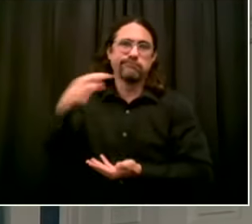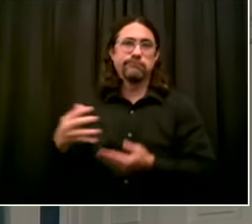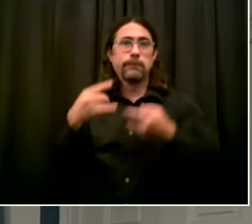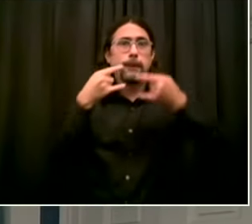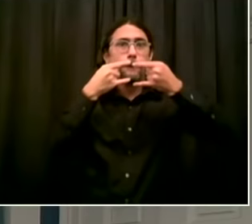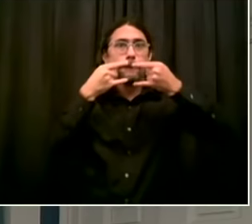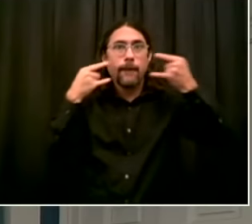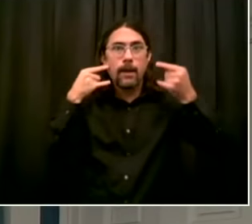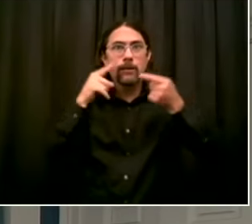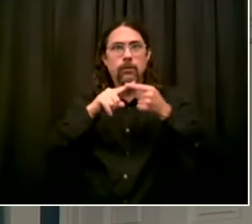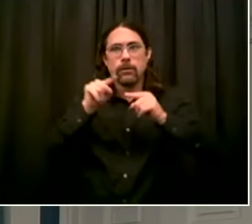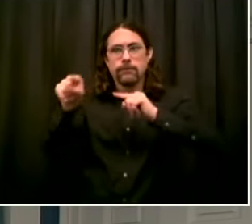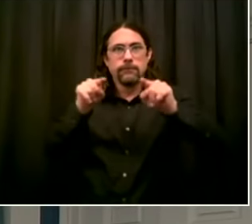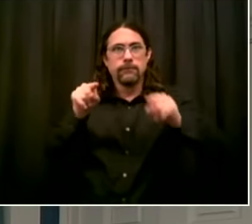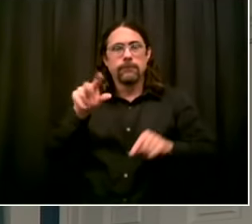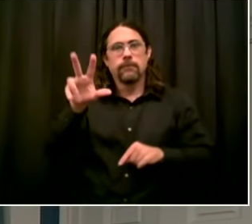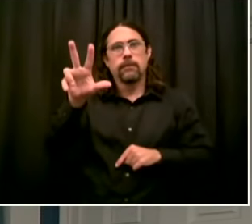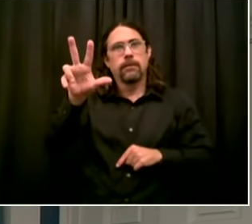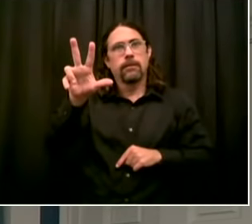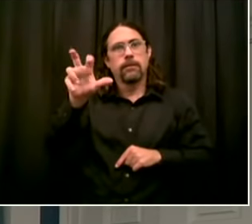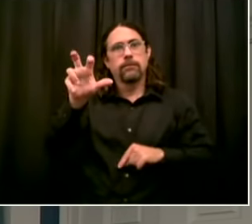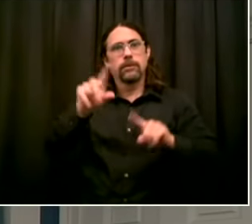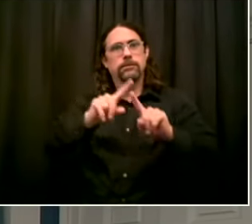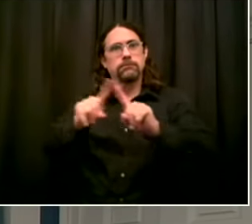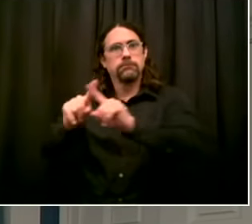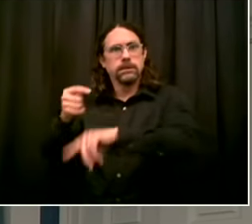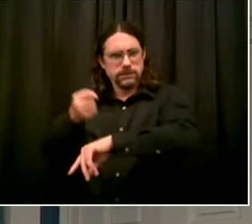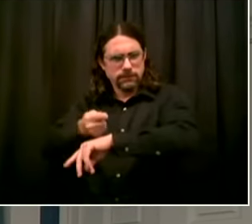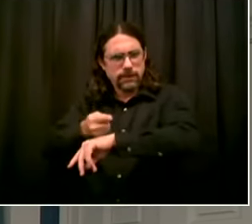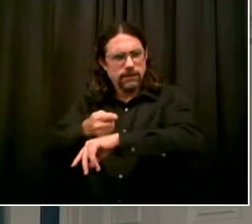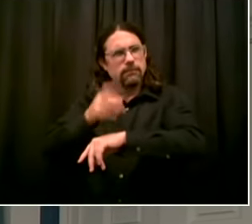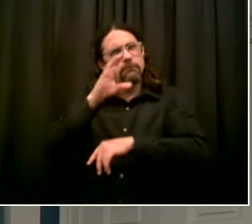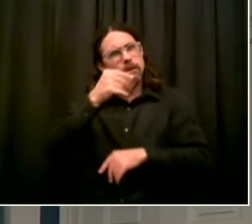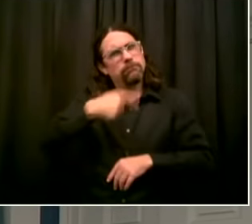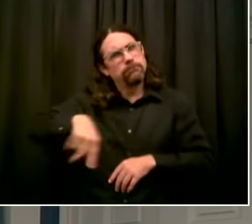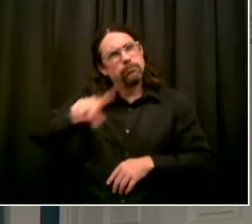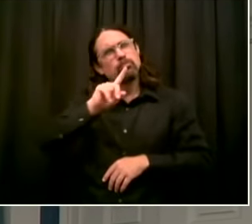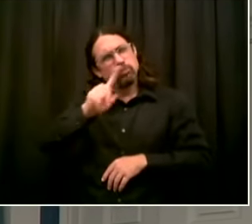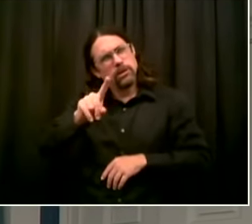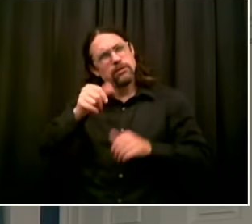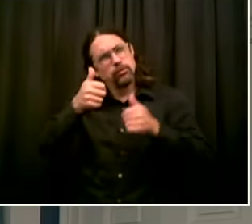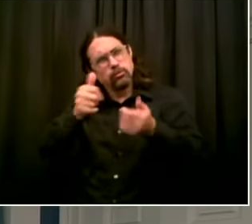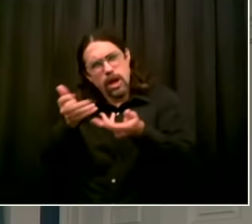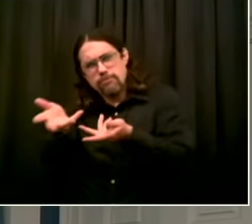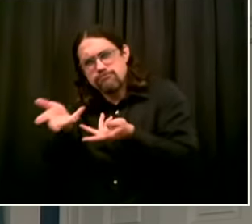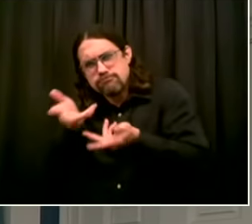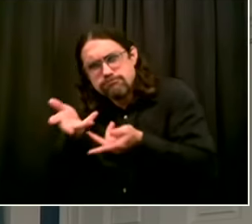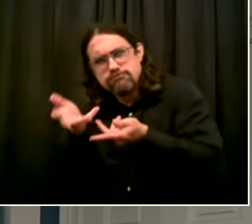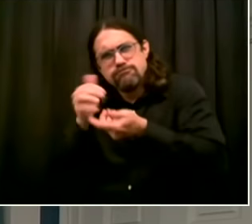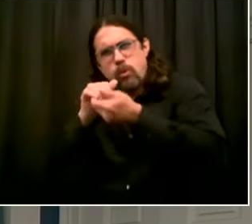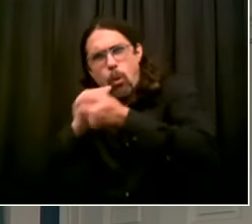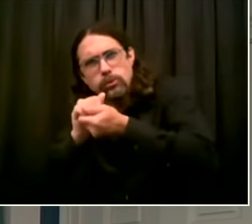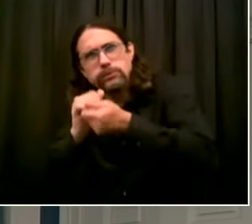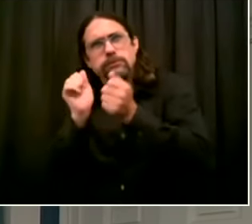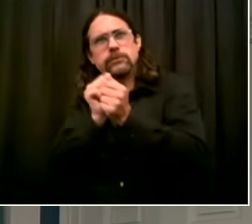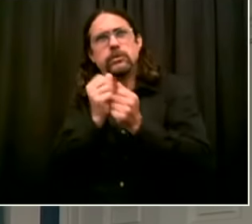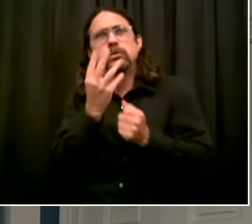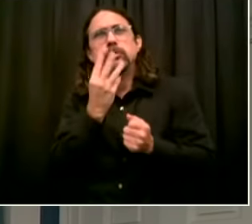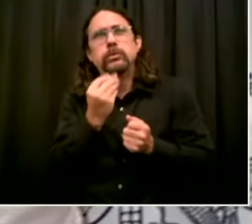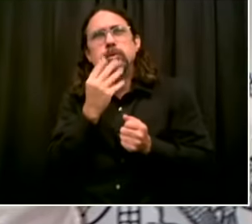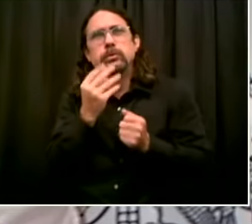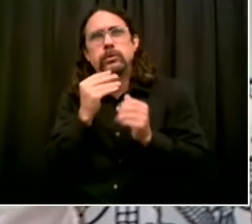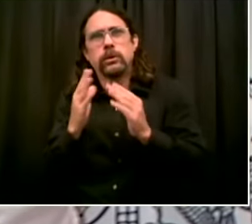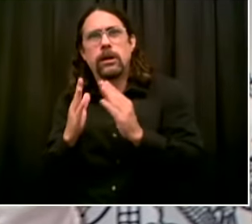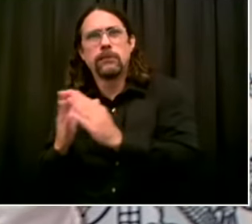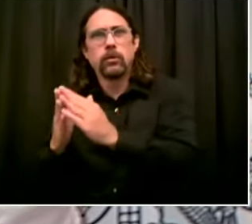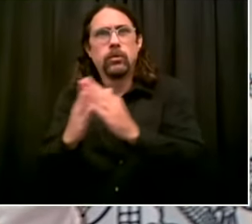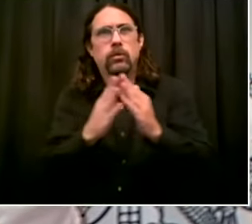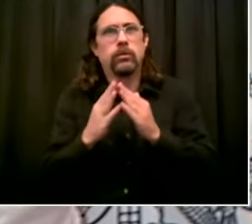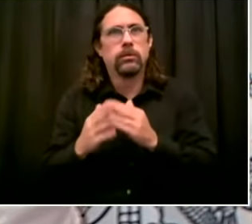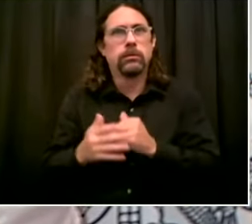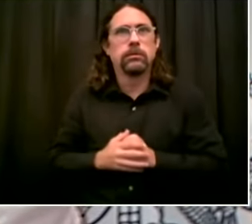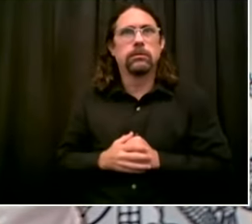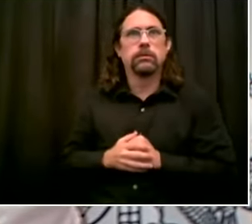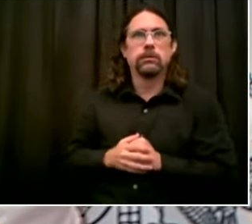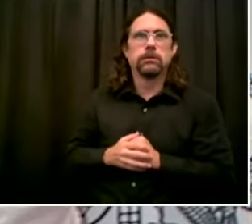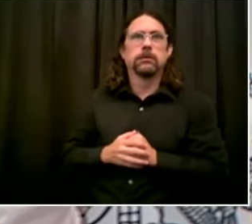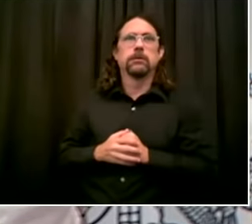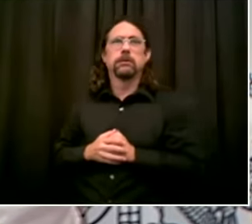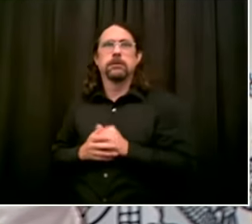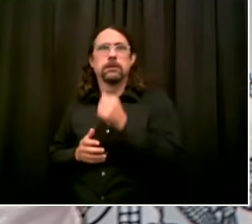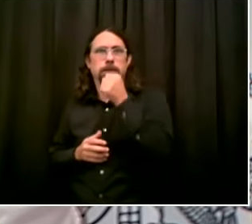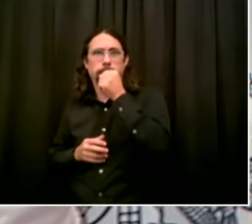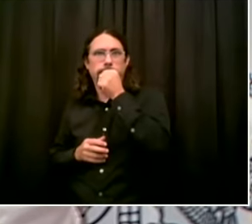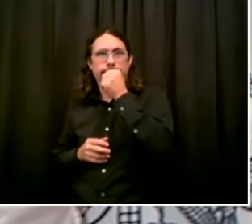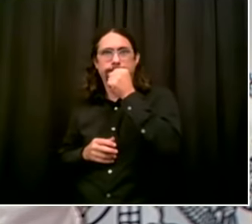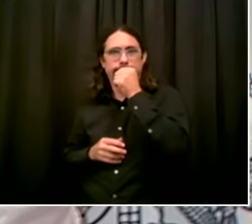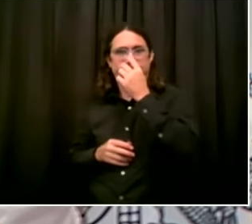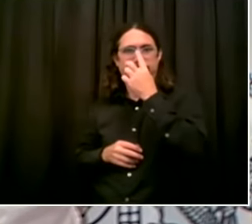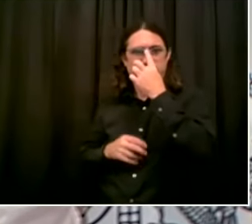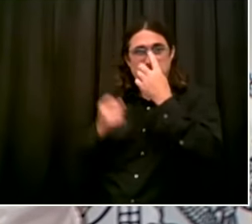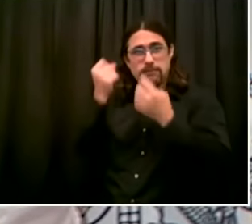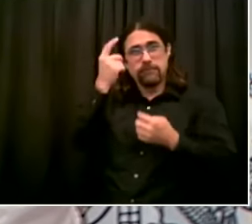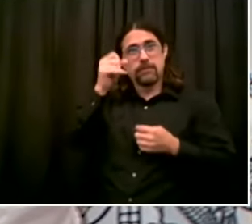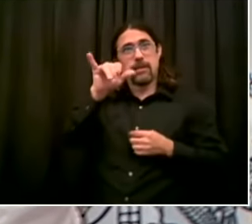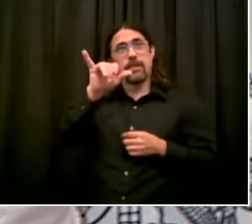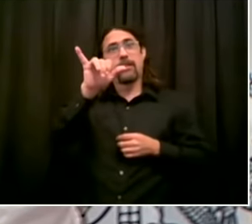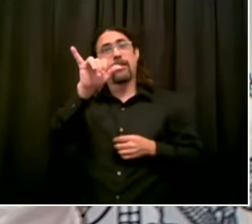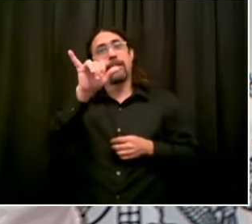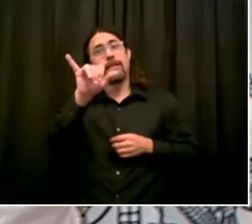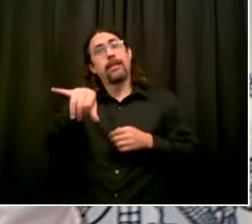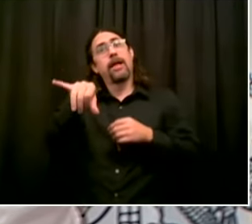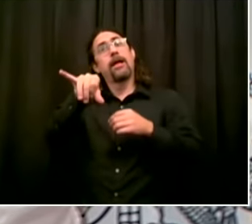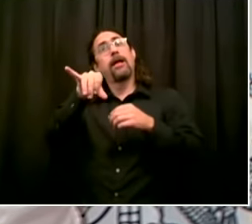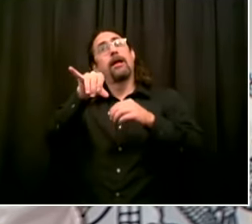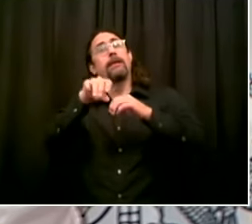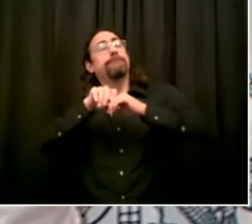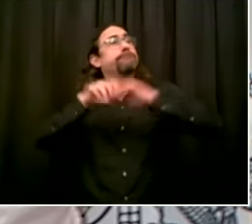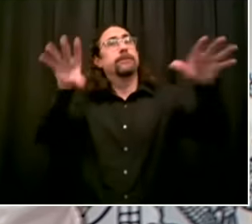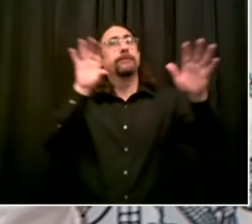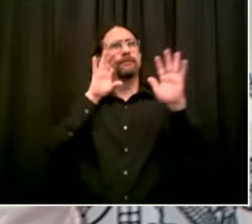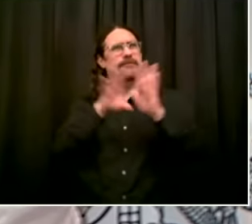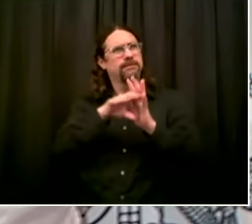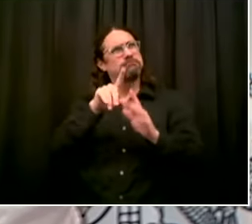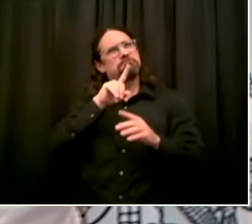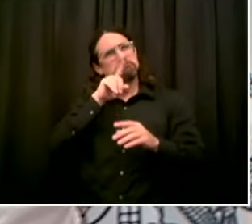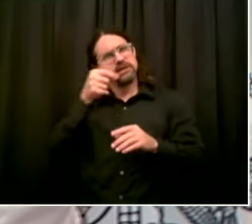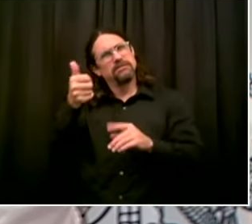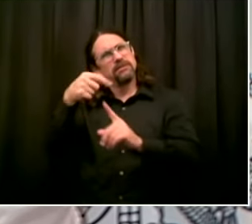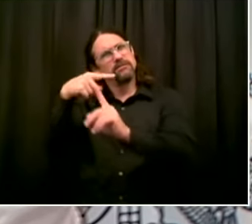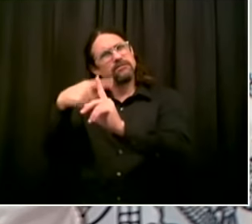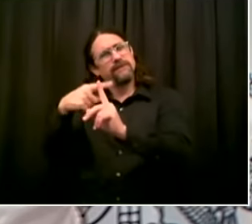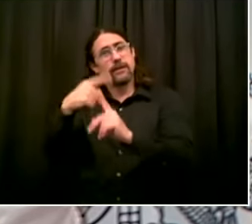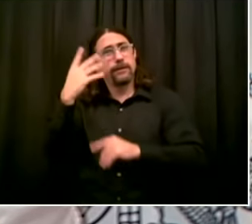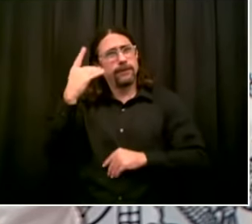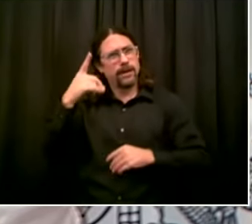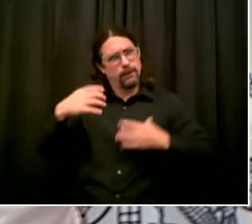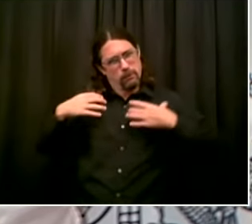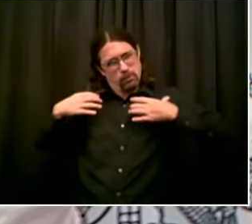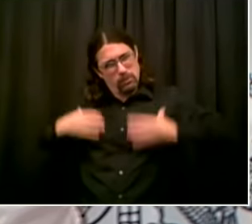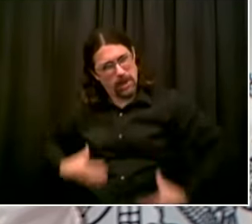SATMAR COMMUNITY